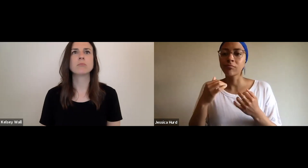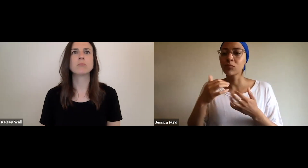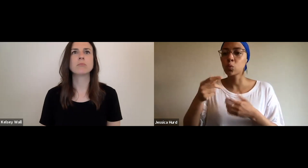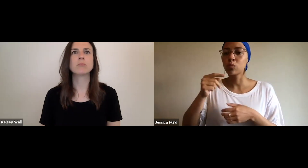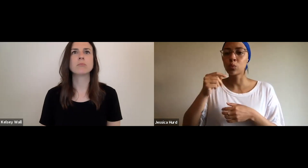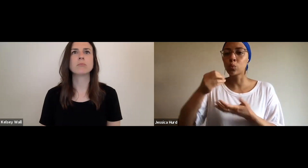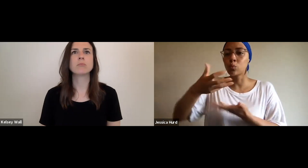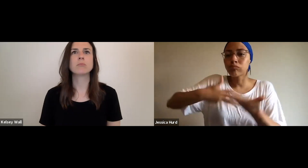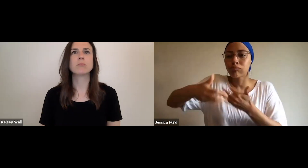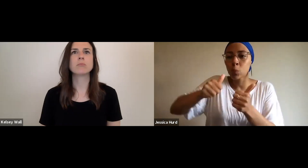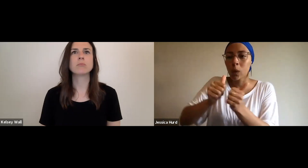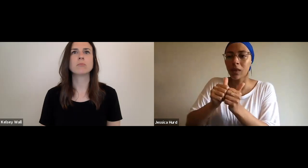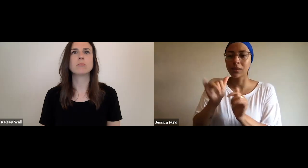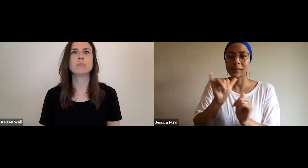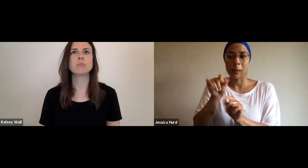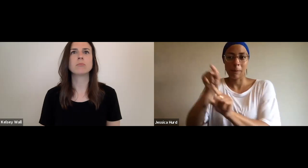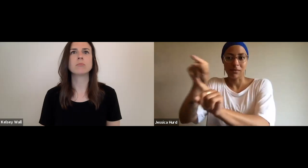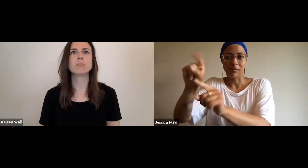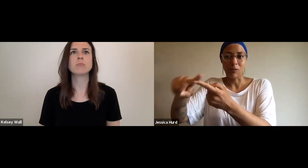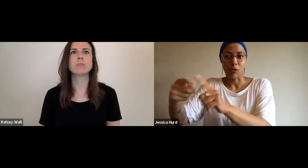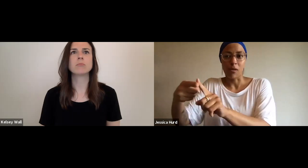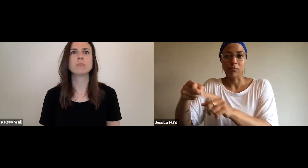and they don't have family that they hang around with...